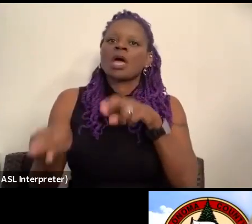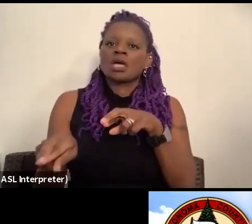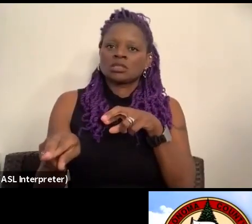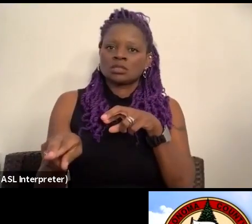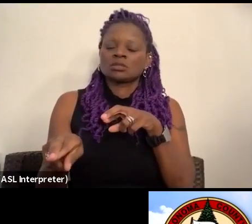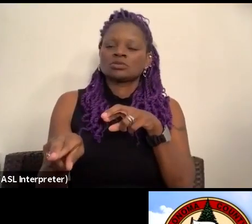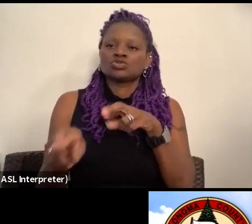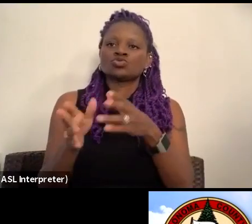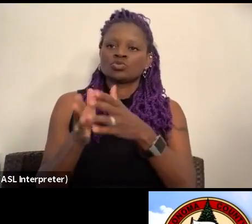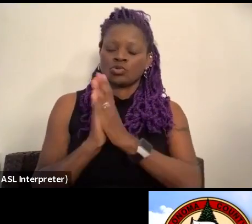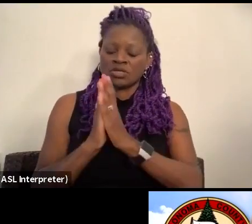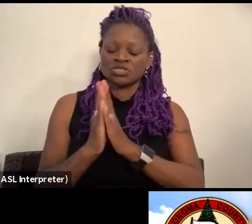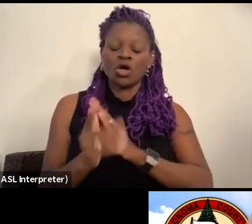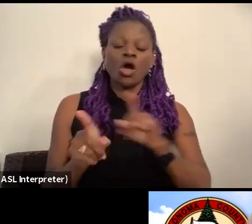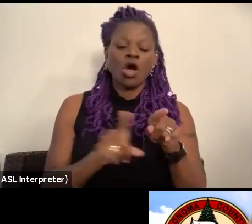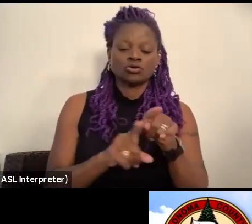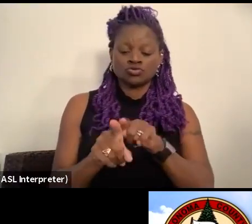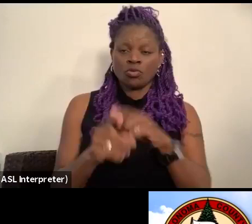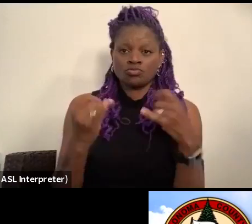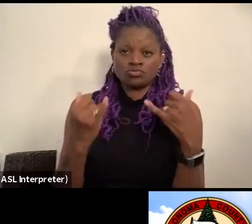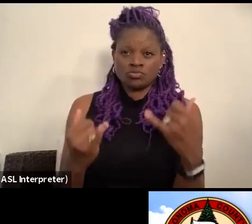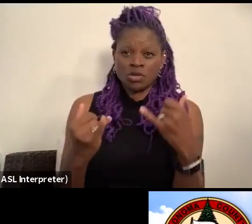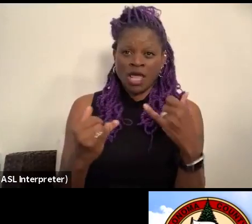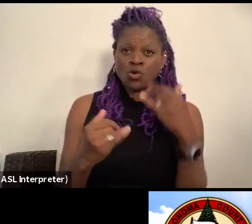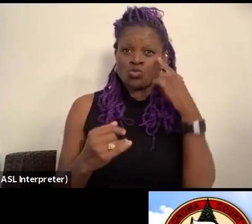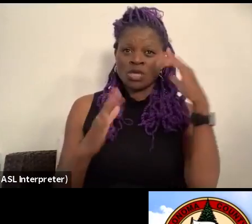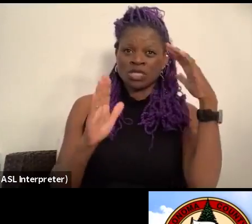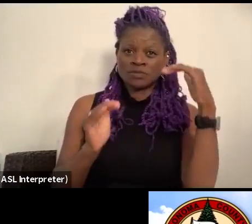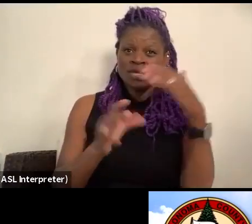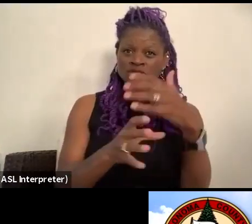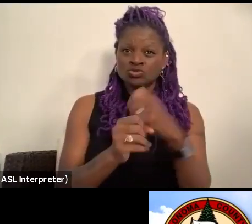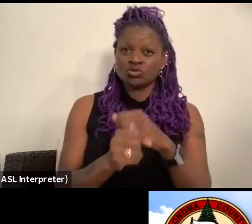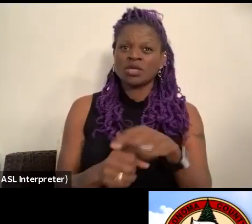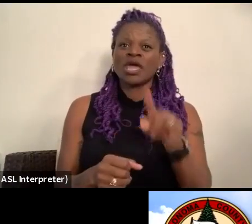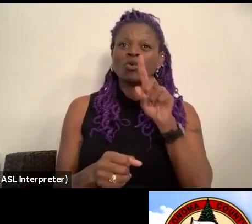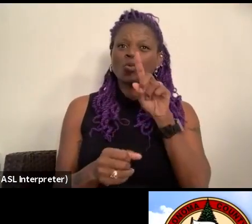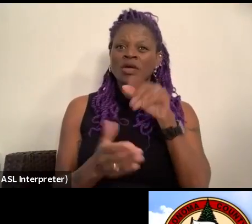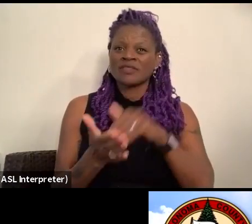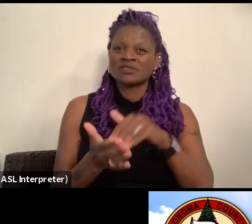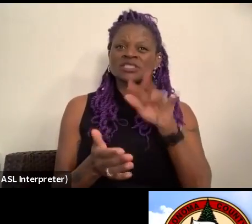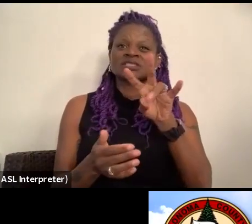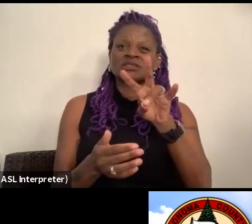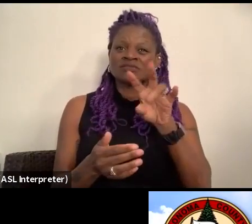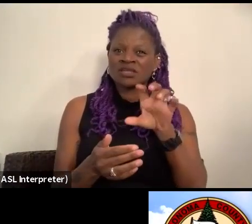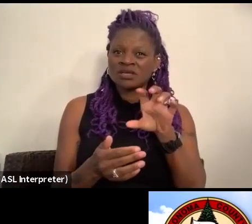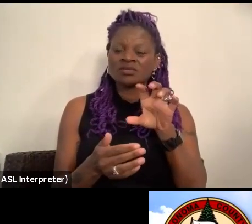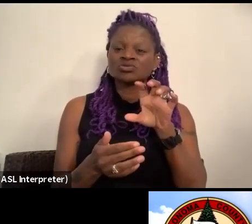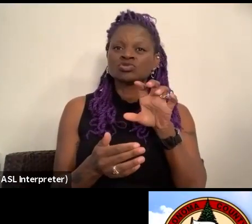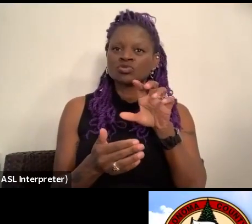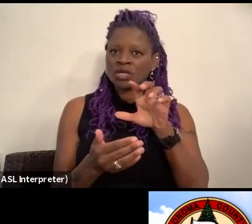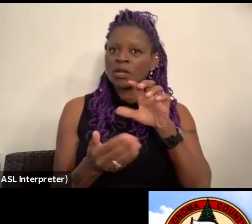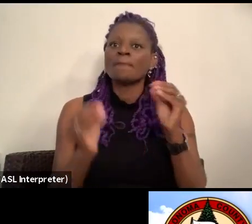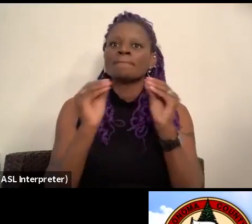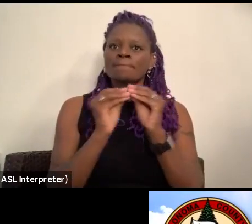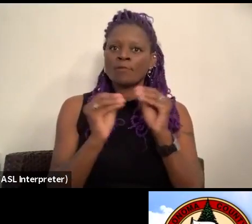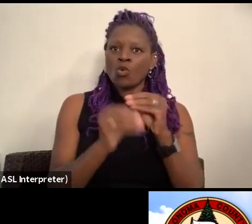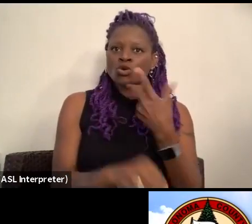In addition, we are now expecting to receive more than seventeen thousand first and second doses in the coming week, which is more than we had anticipated.